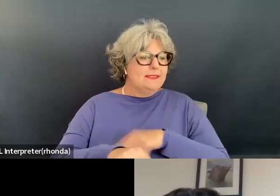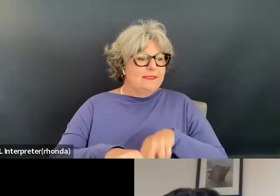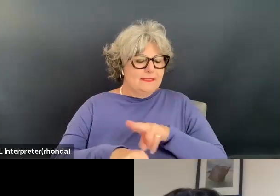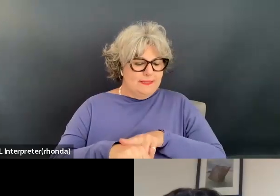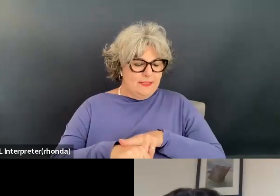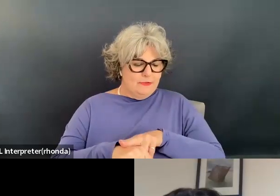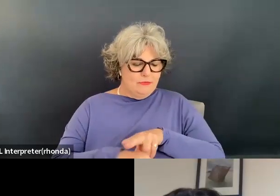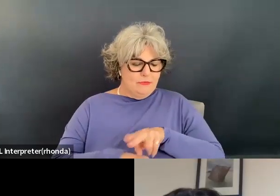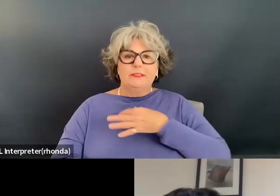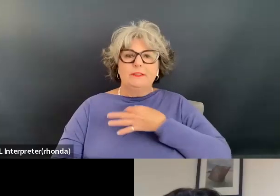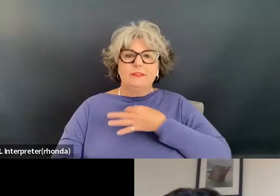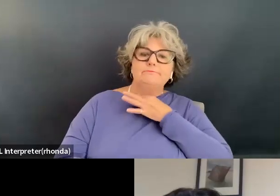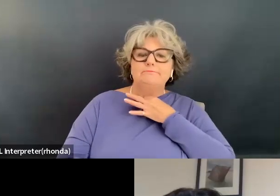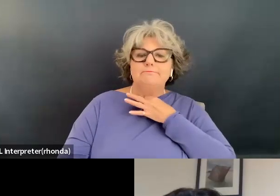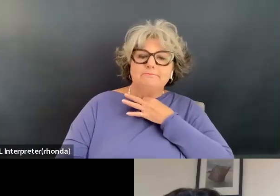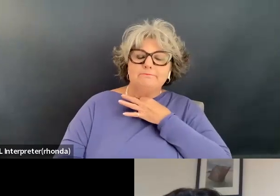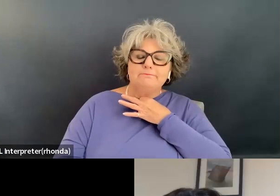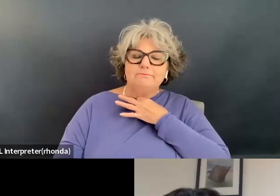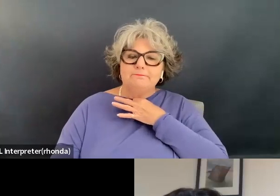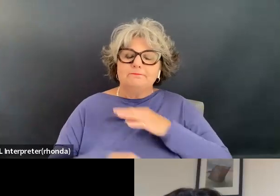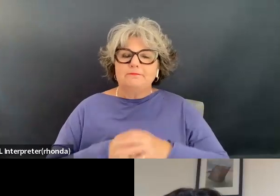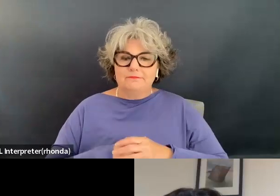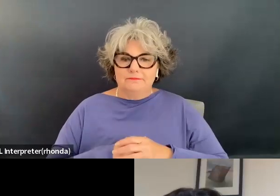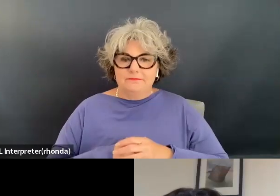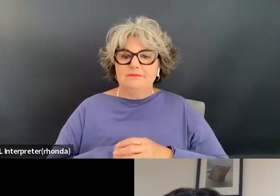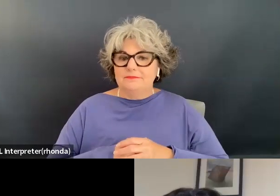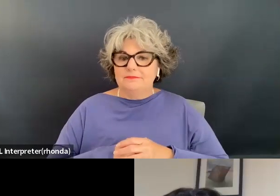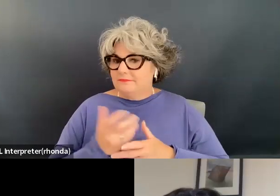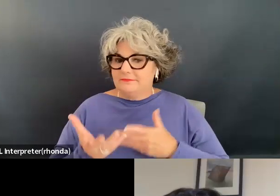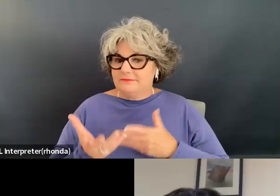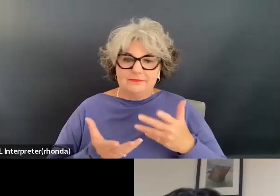They just want to explore a relationship with a girl.